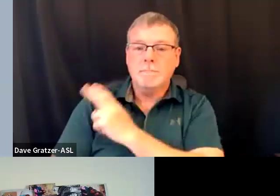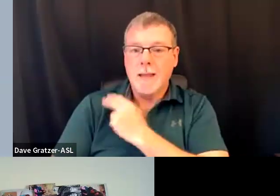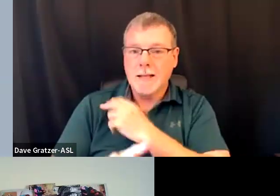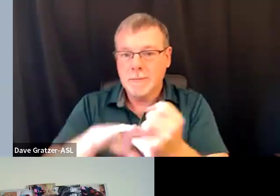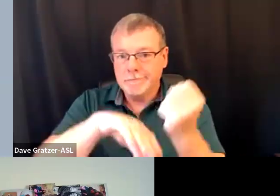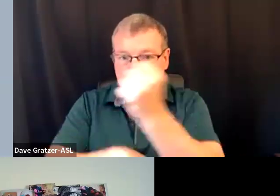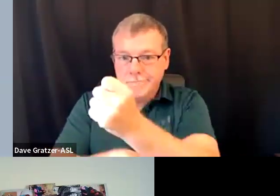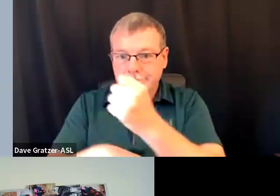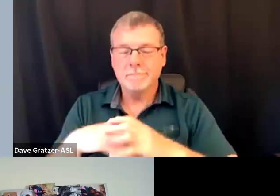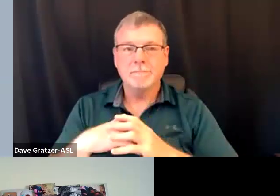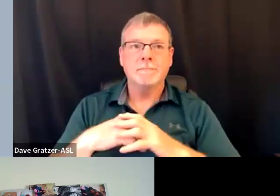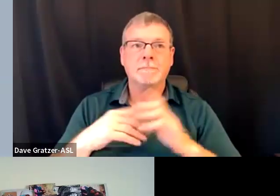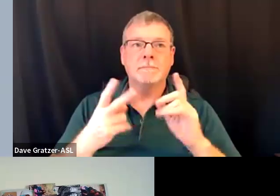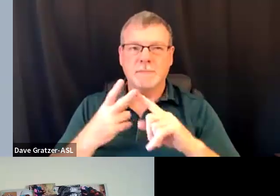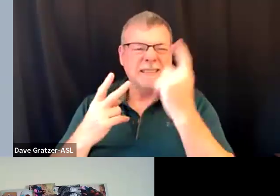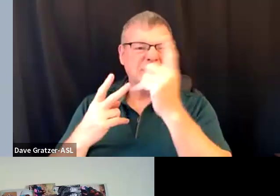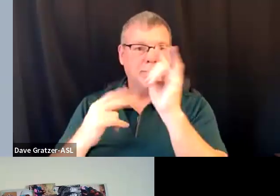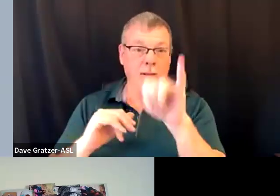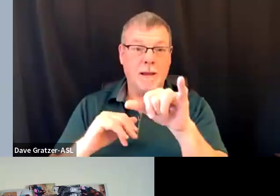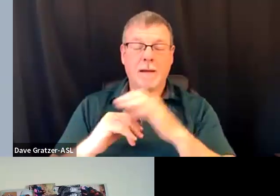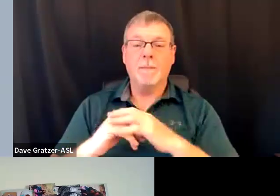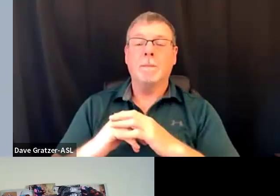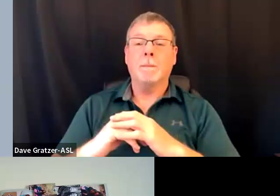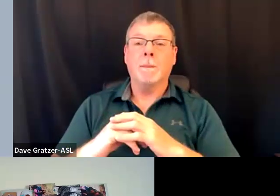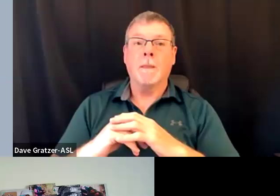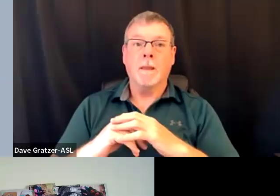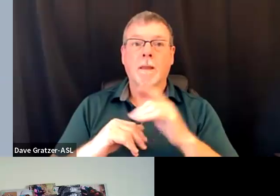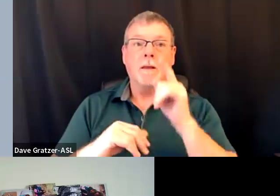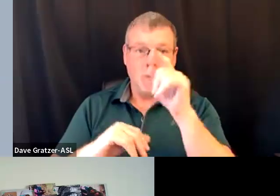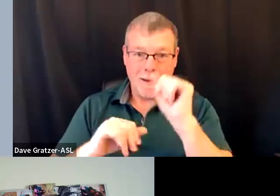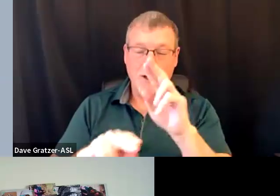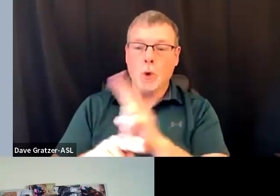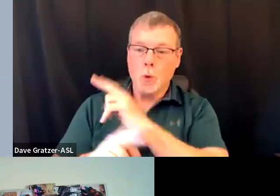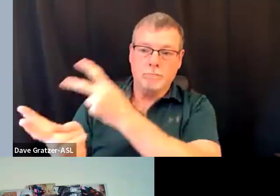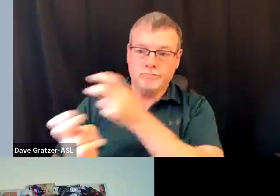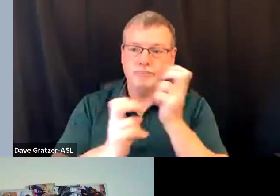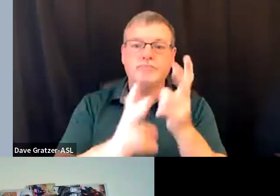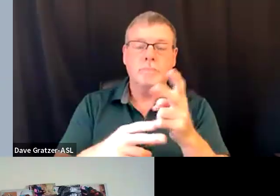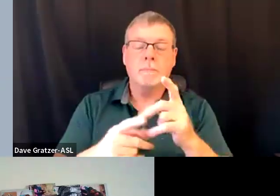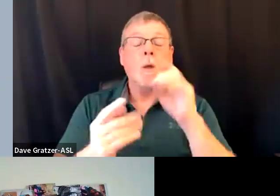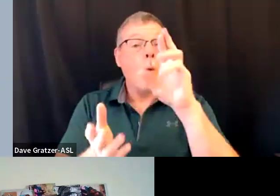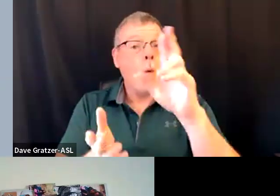or something like that, I think you can use that. Or if there are records that were used